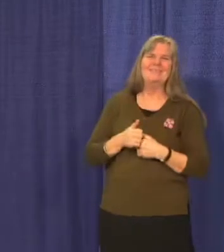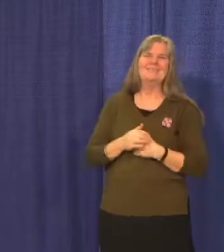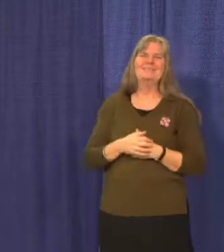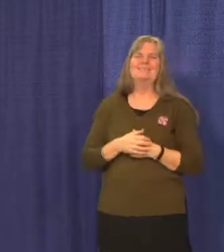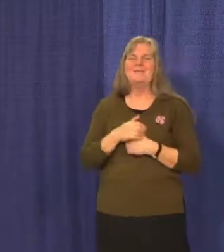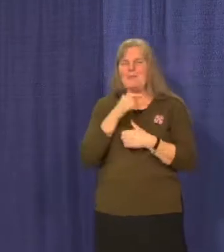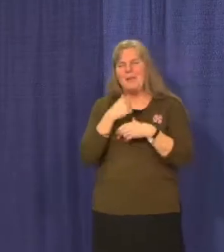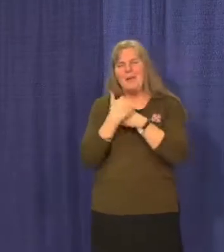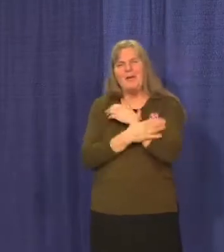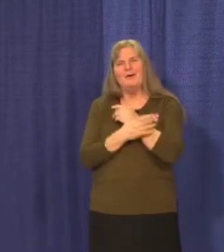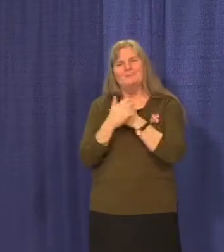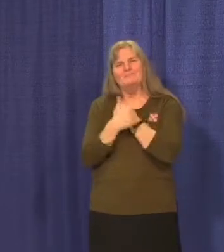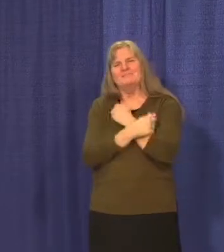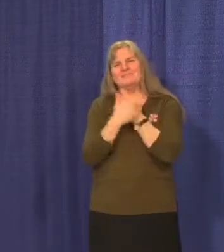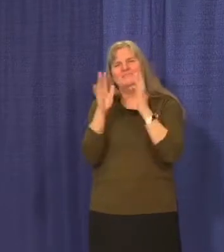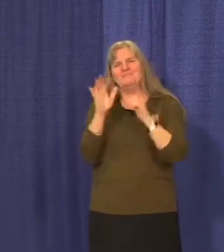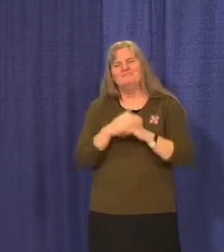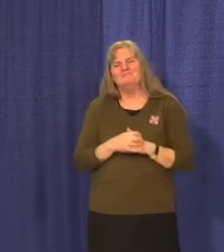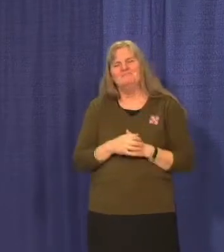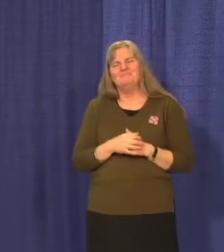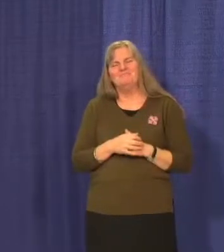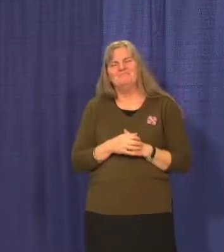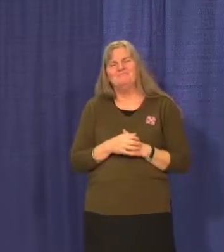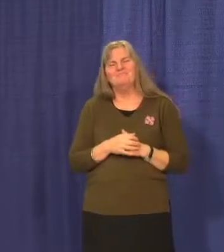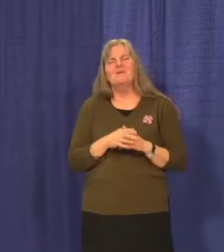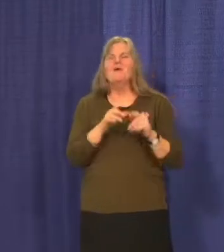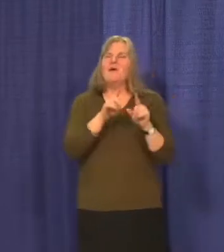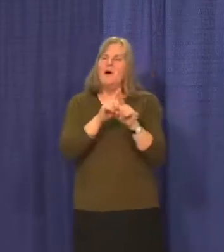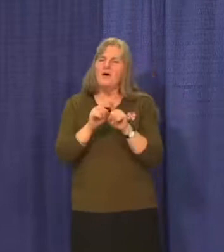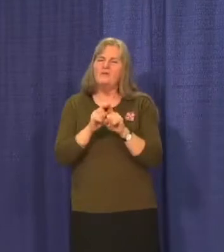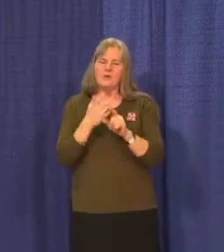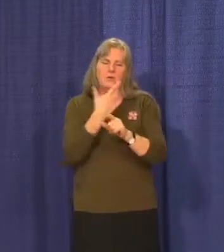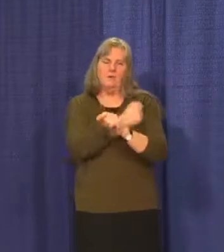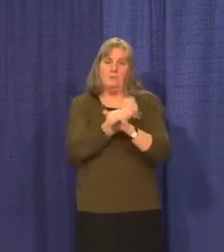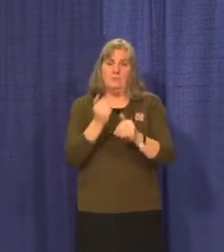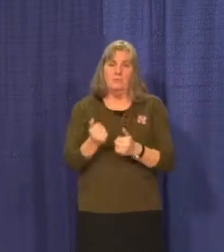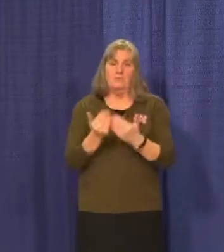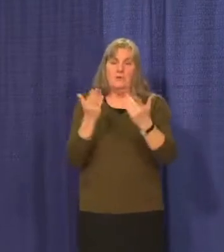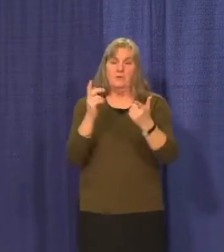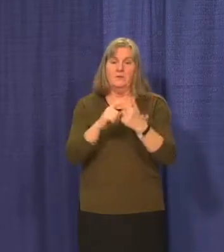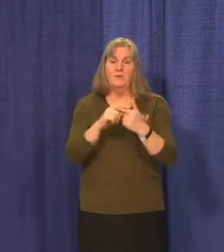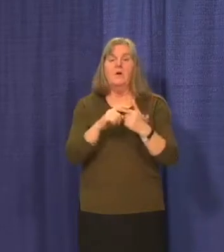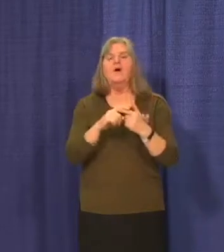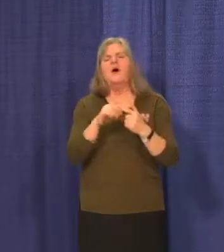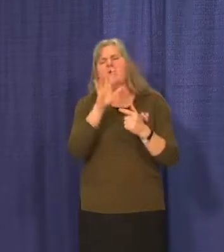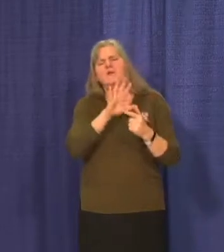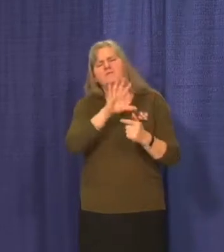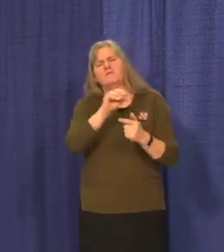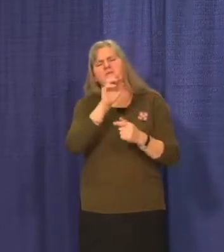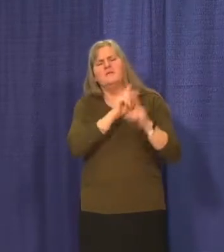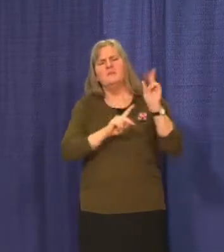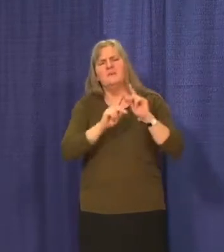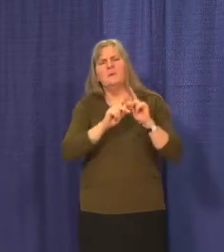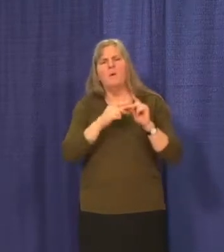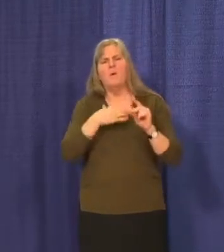her shocked. We have also rolled out the vaccine 250 or so folks at the